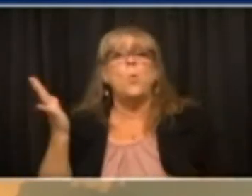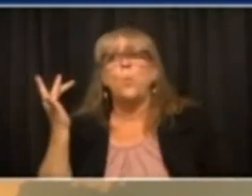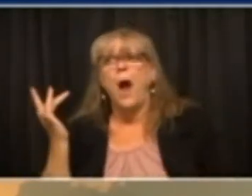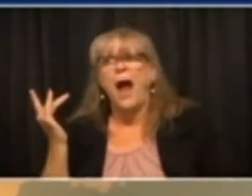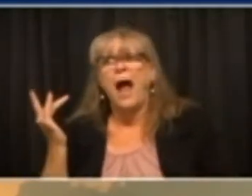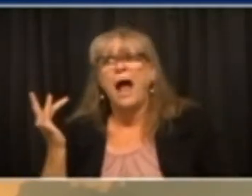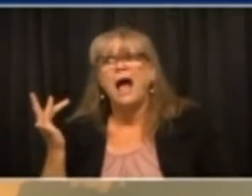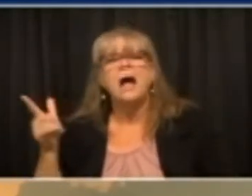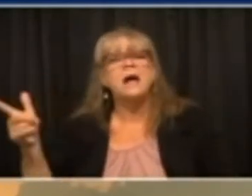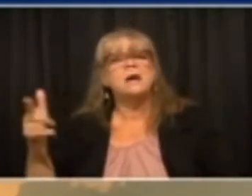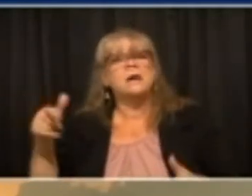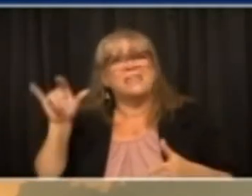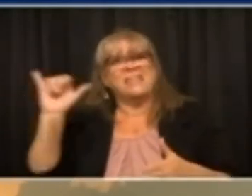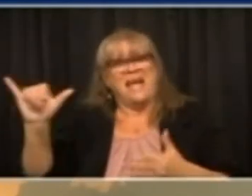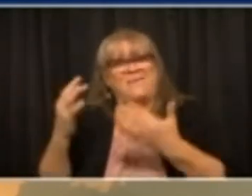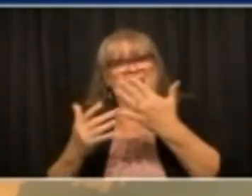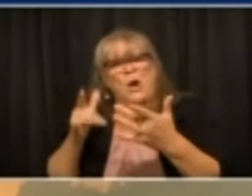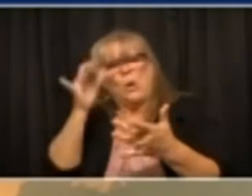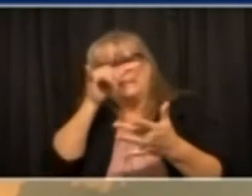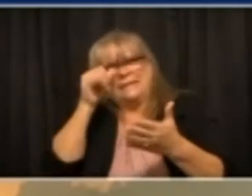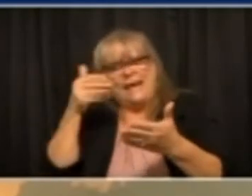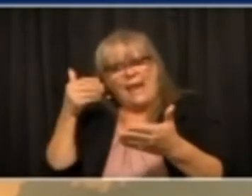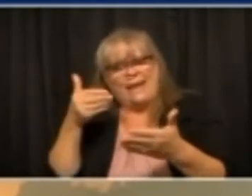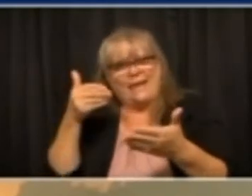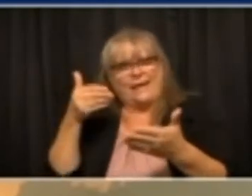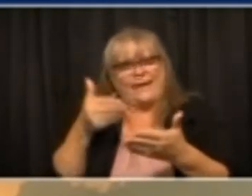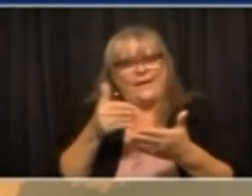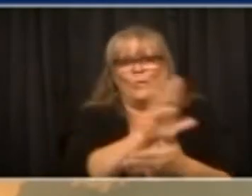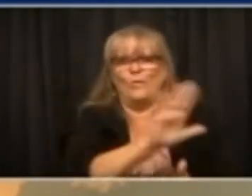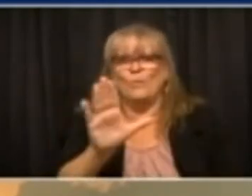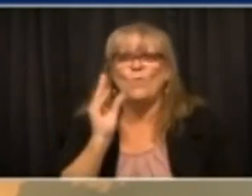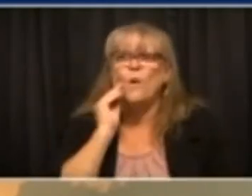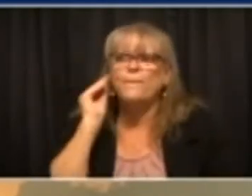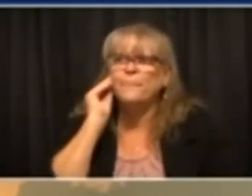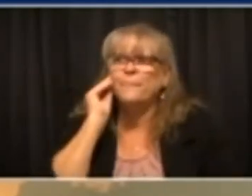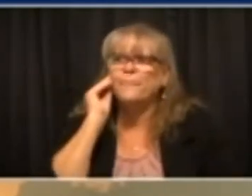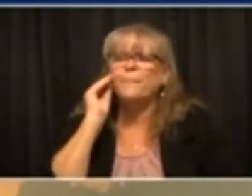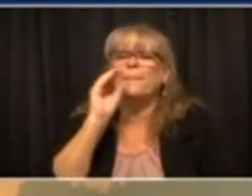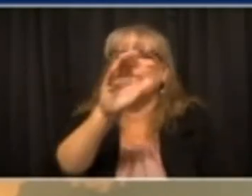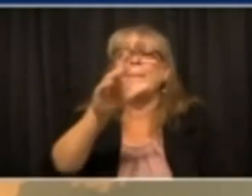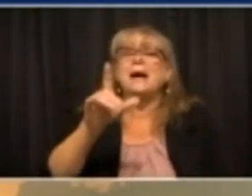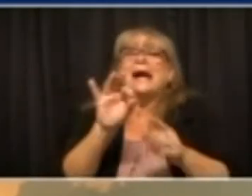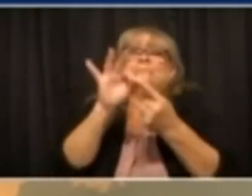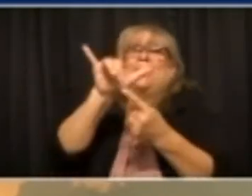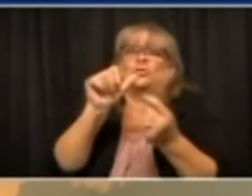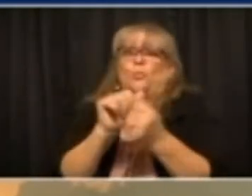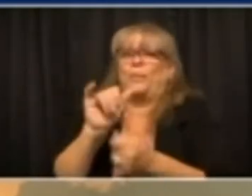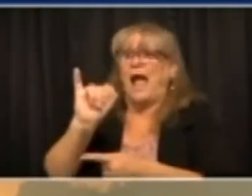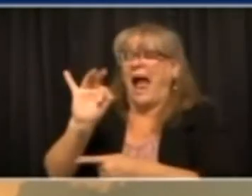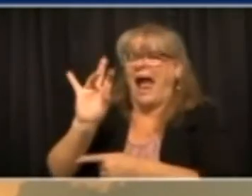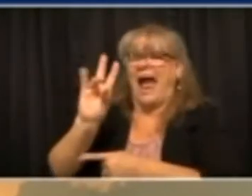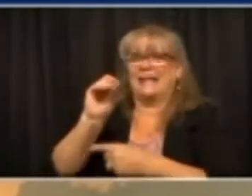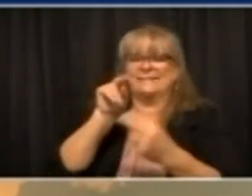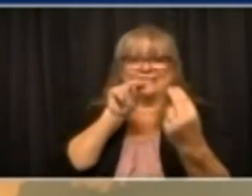main thoroughfare of course the interstate highway is right there we also have critical water and natural resources within